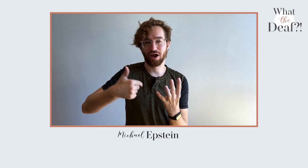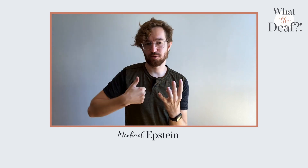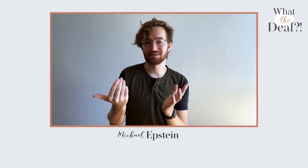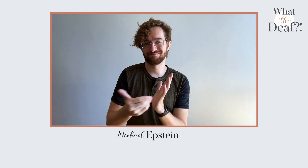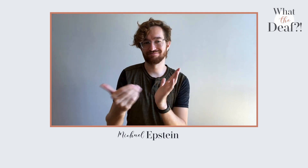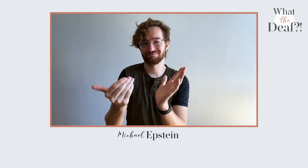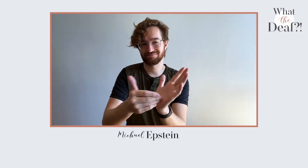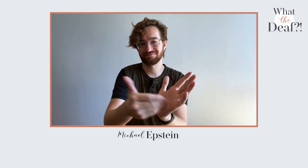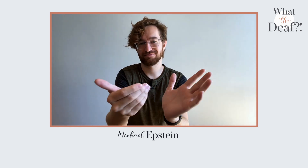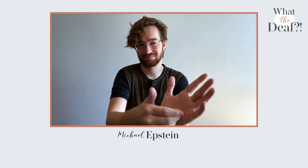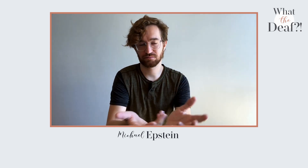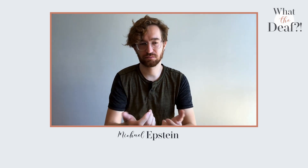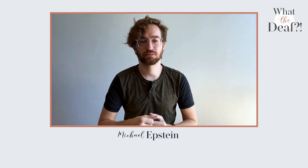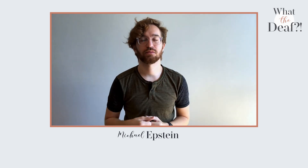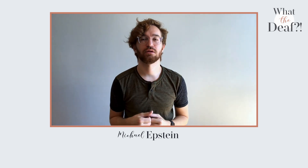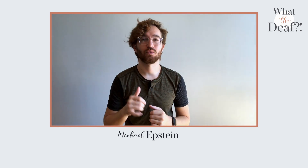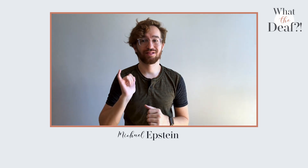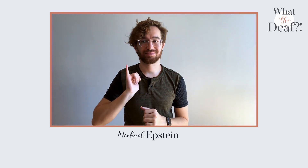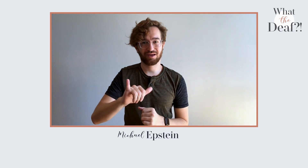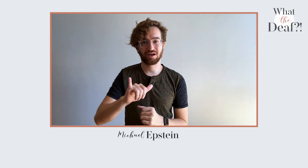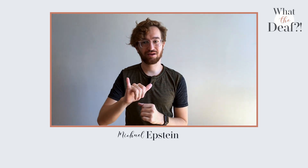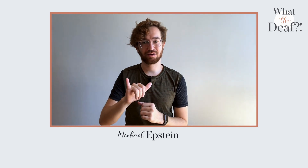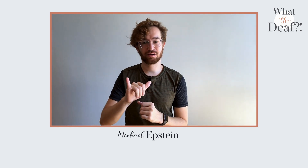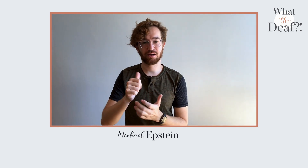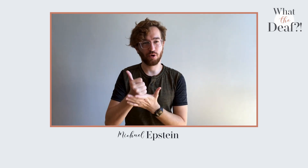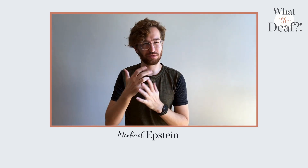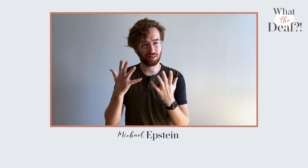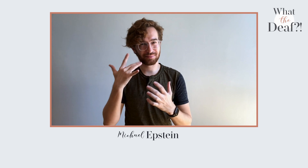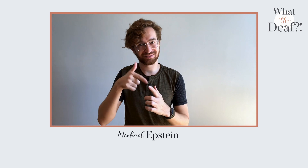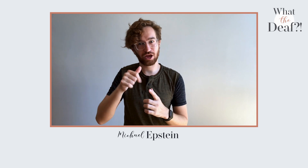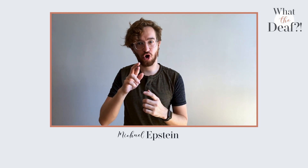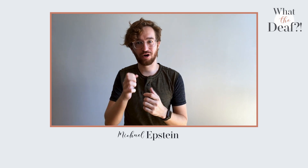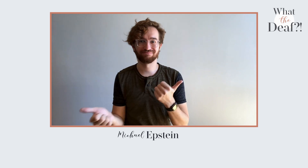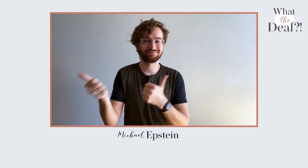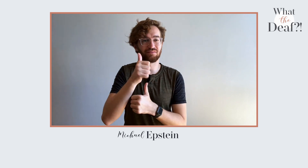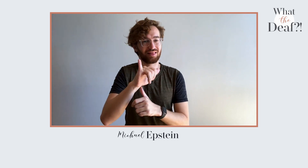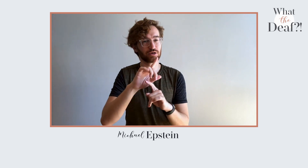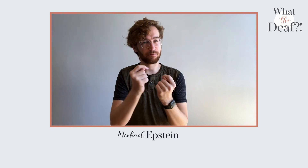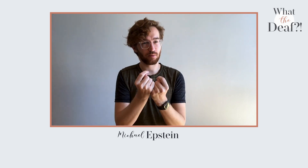that will hire me time and time again. So that helps a lot because I'm prioritized in those departments.